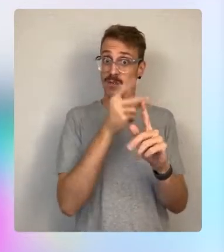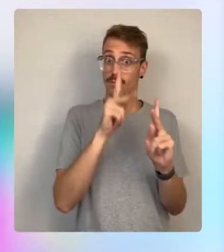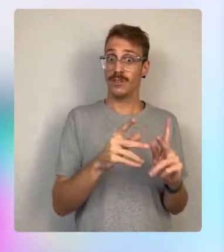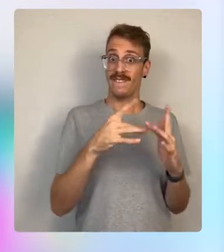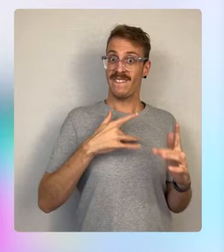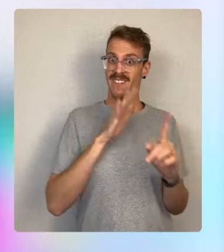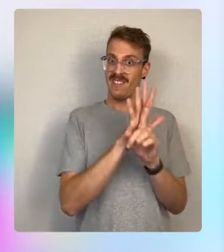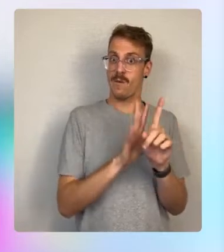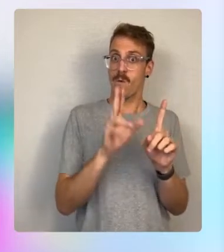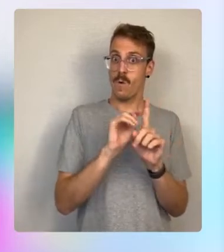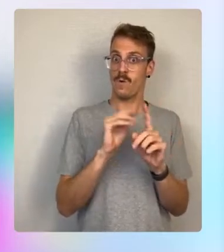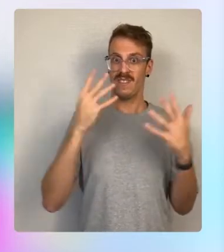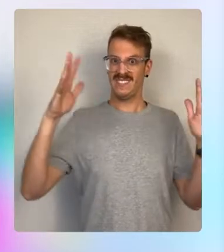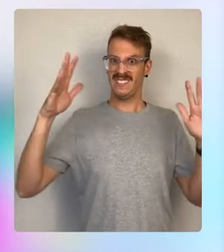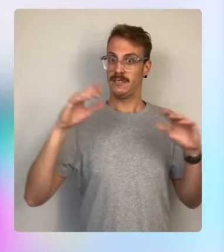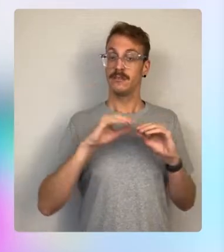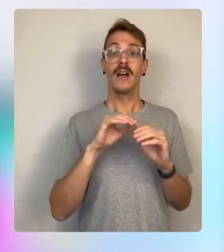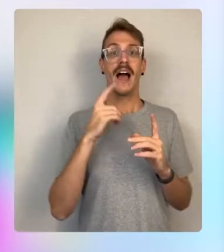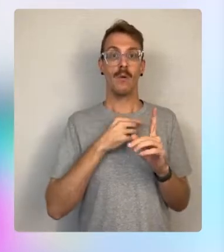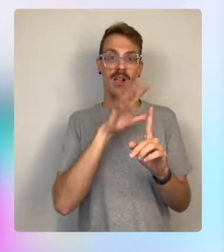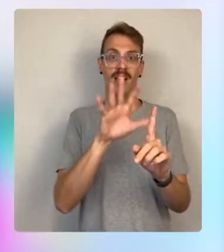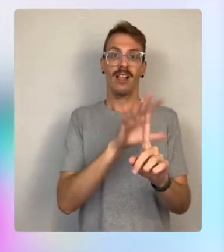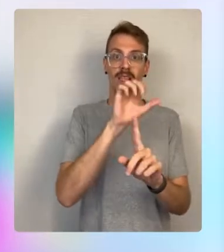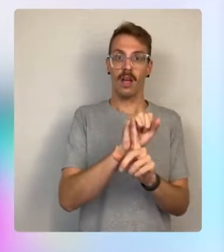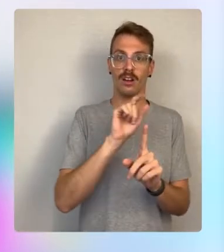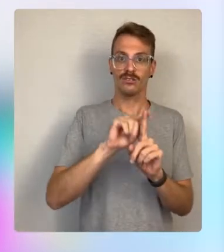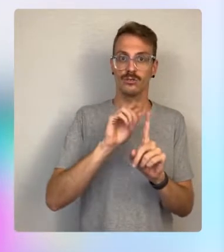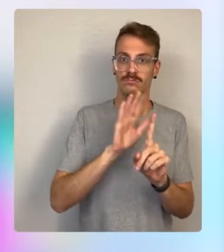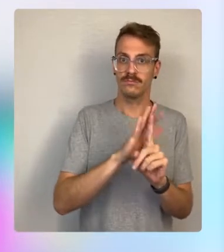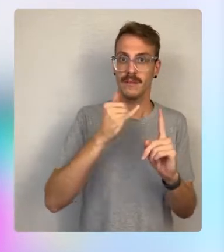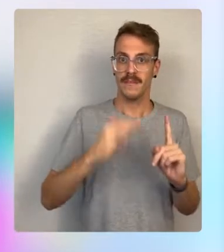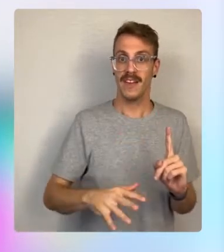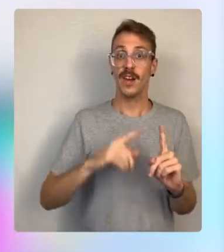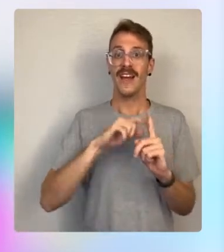I am locking the gizmo to the player's head and will give it a small auditory radius.